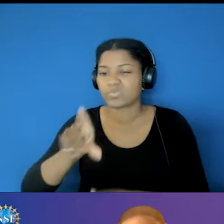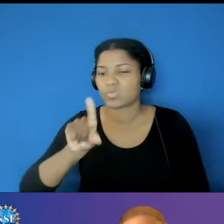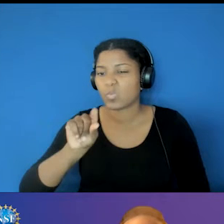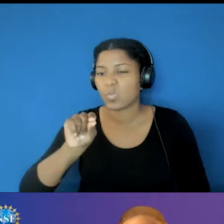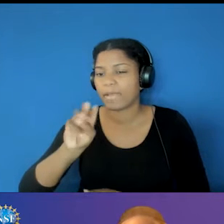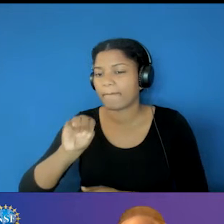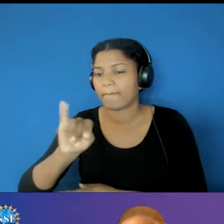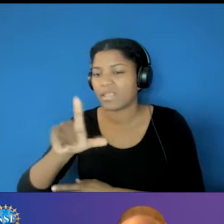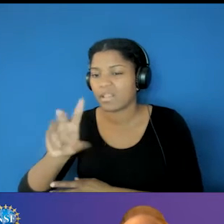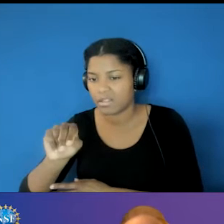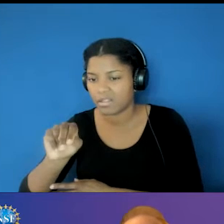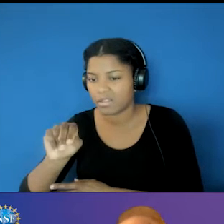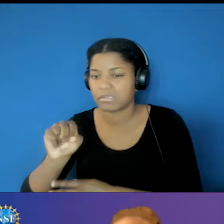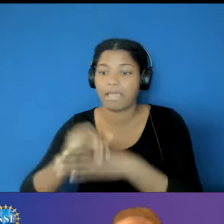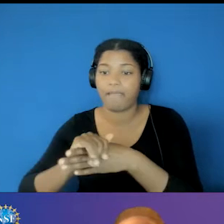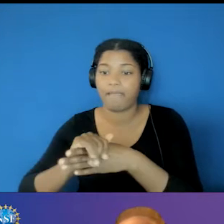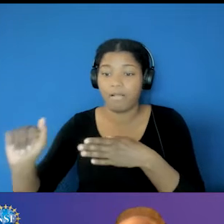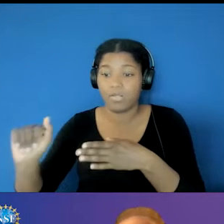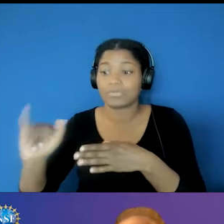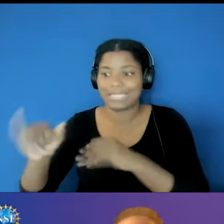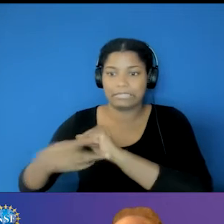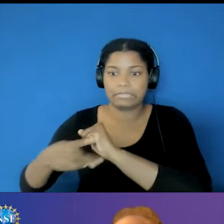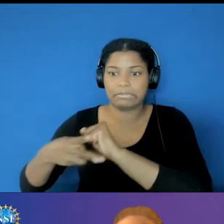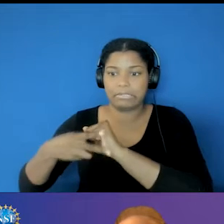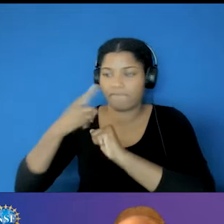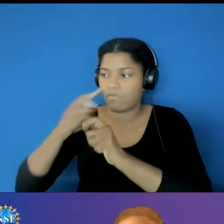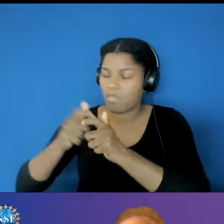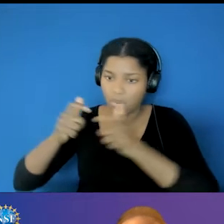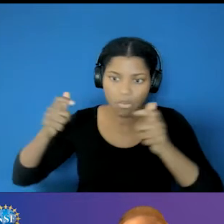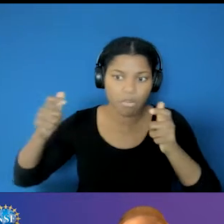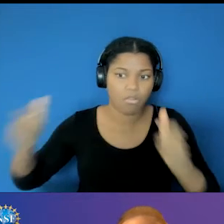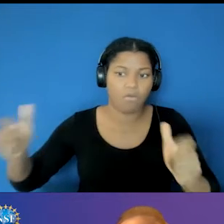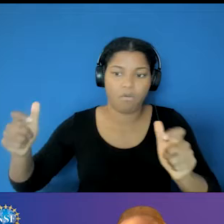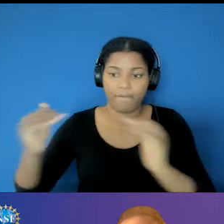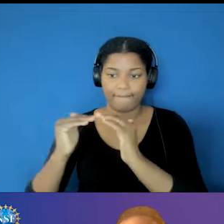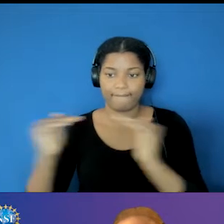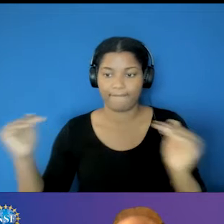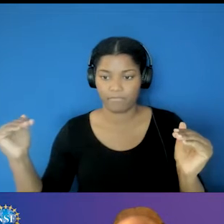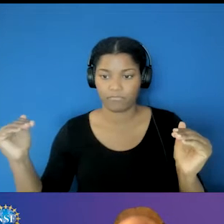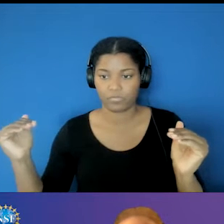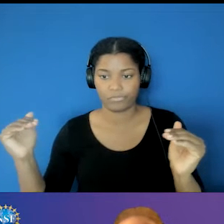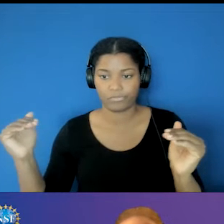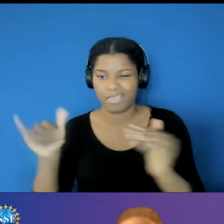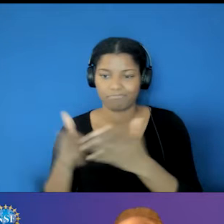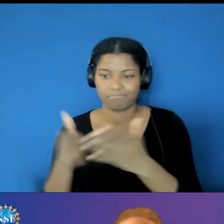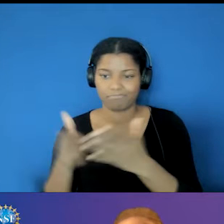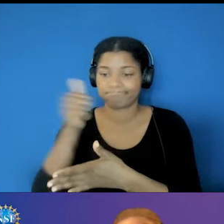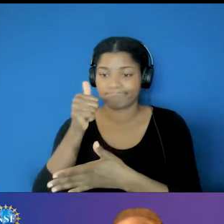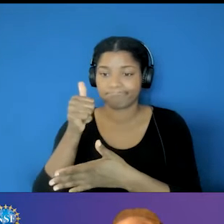that is reserved for "large" meritorious Directorate level, priorities. As I mentioned,